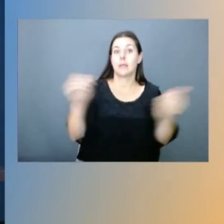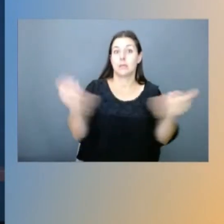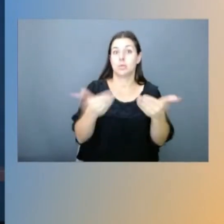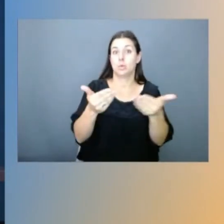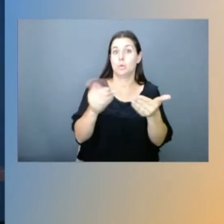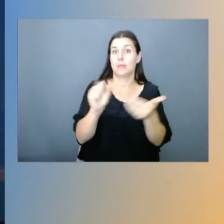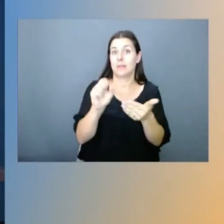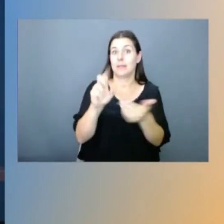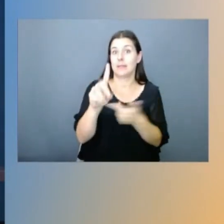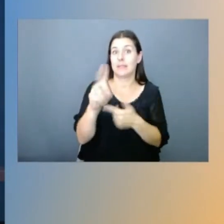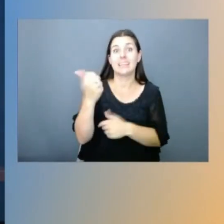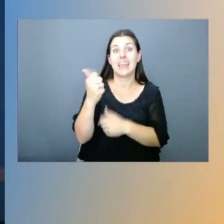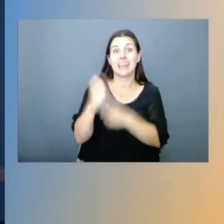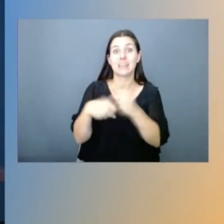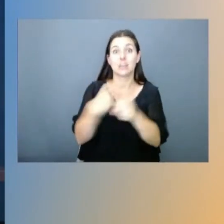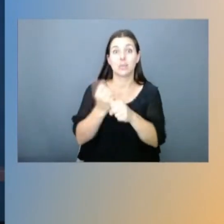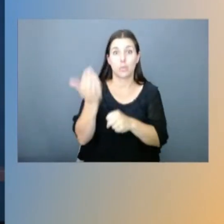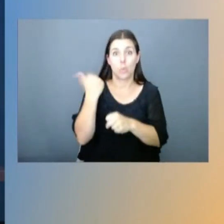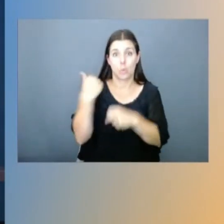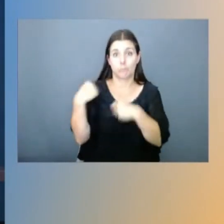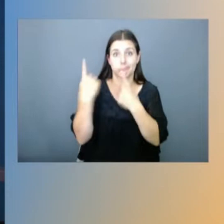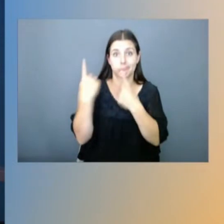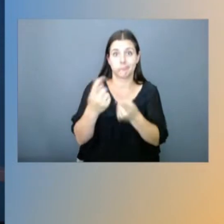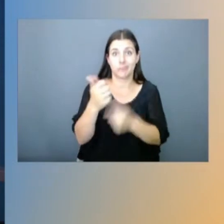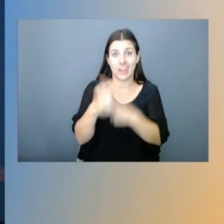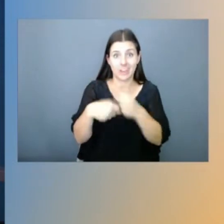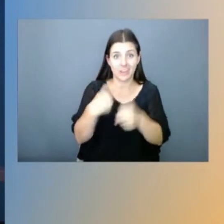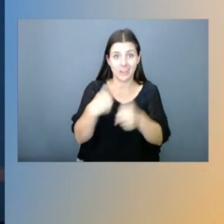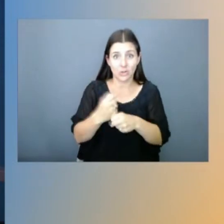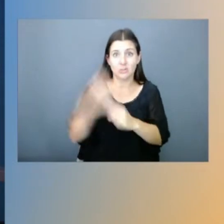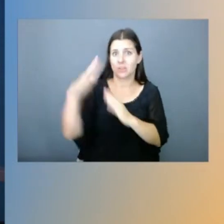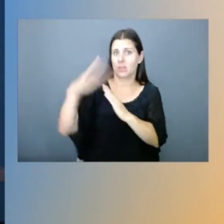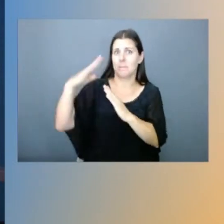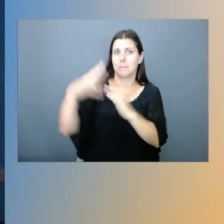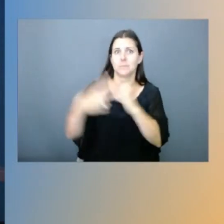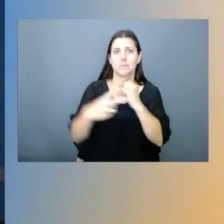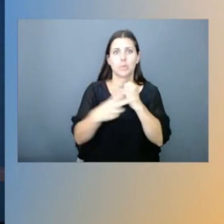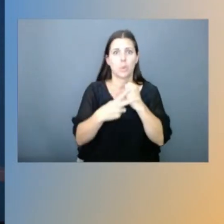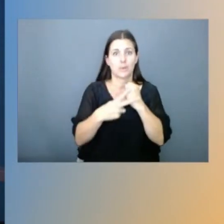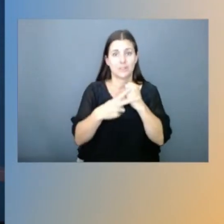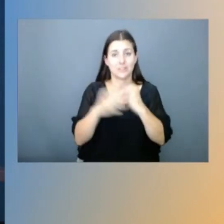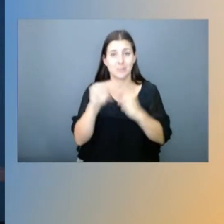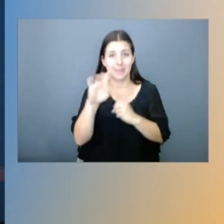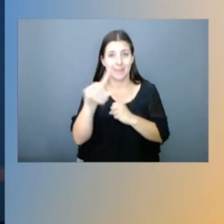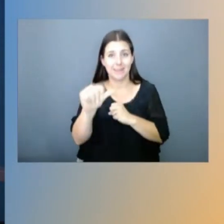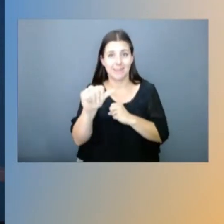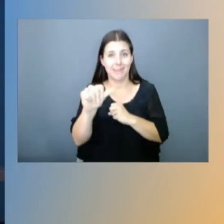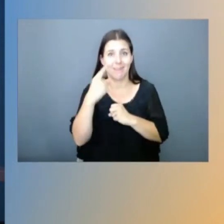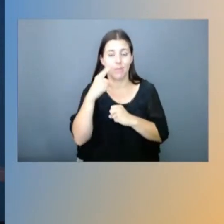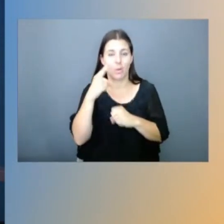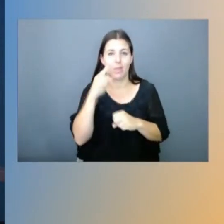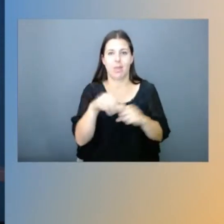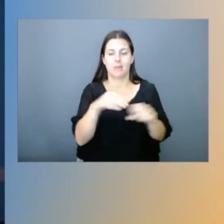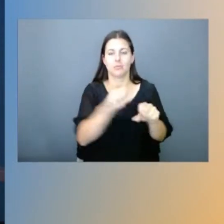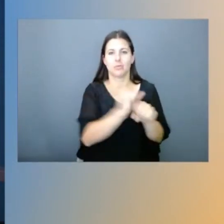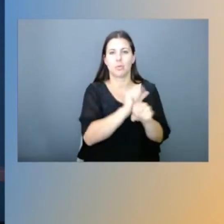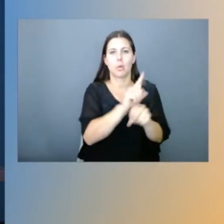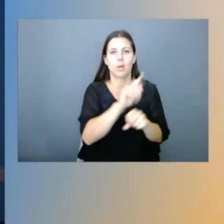SSD has been one of the top storage media for storage workloads. That's pretty significant.